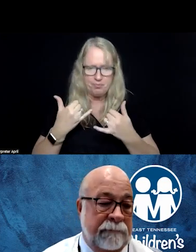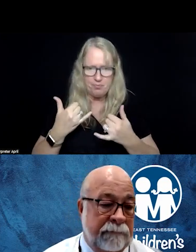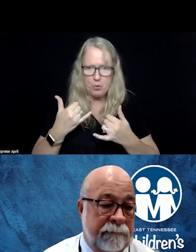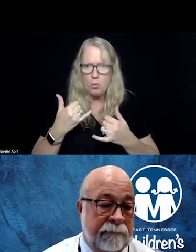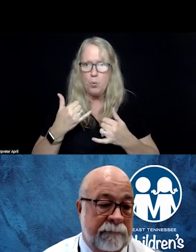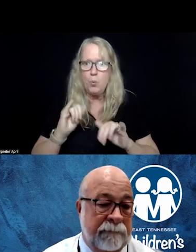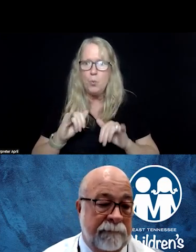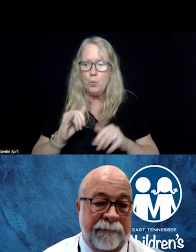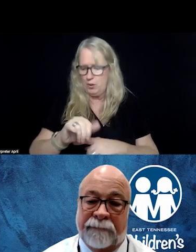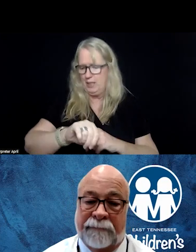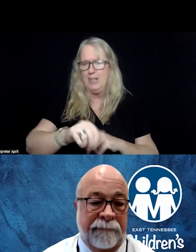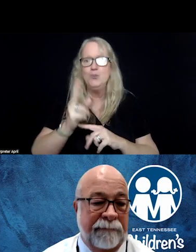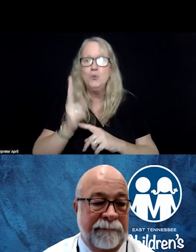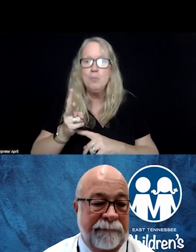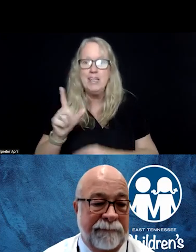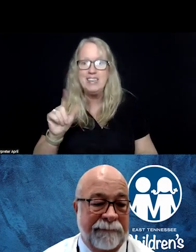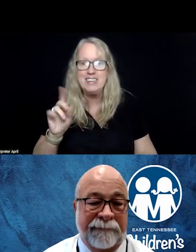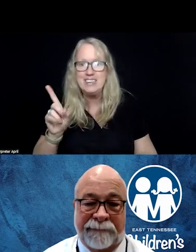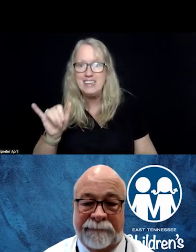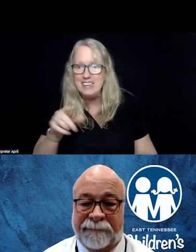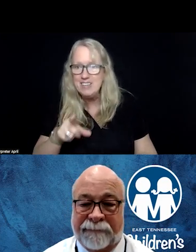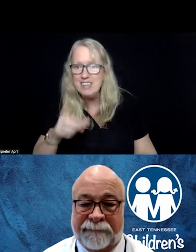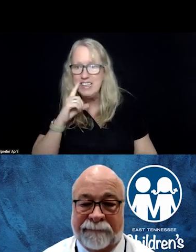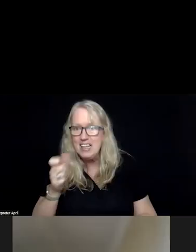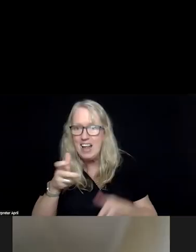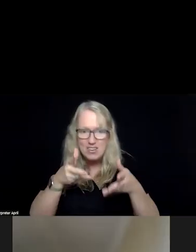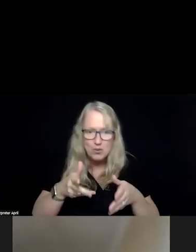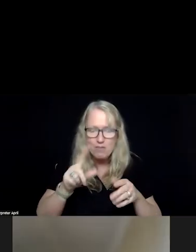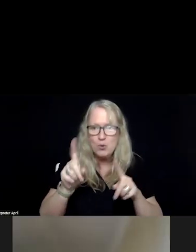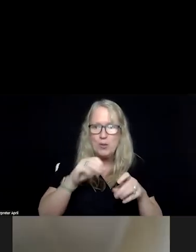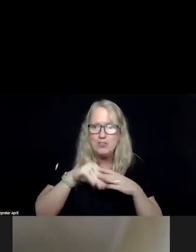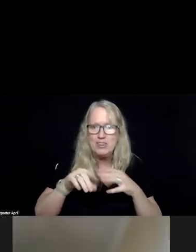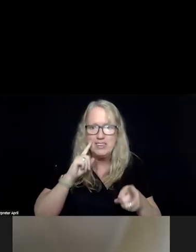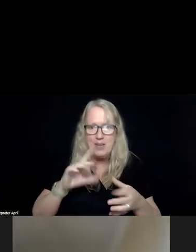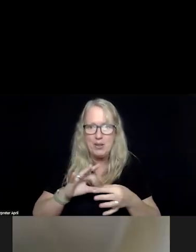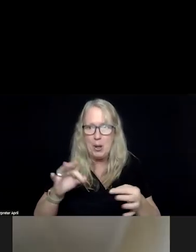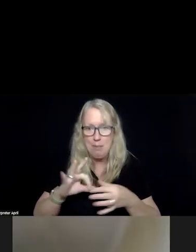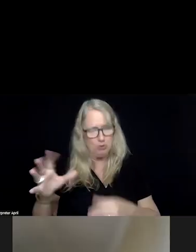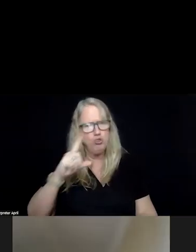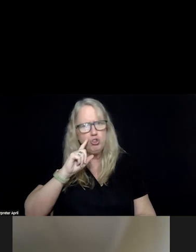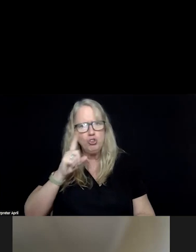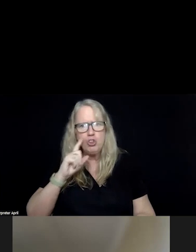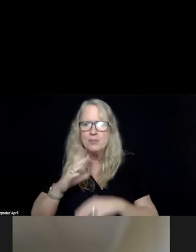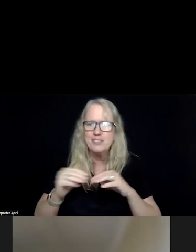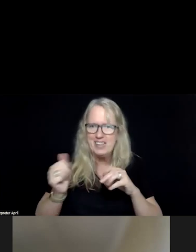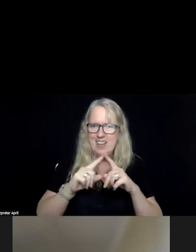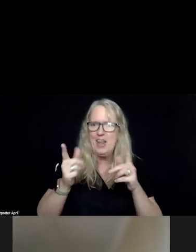TWO MINUTES. LINDSAY, ARE YOU HERE? THERE IS A QUESTIONS IN THE COMMENTS SECTION THAT I WAS HOPING THAT I CAN RAISE TO YOU.